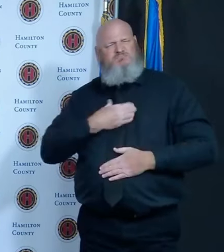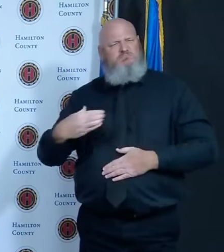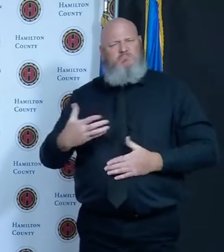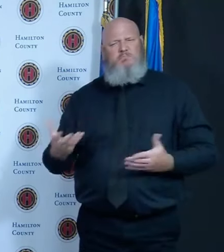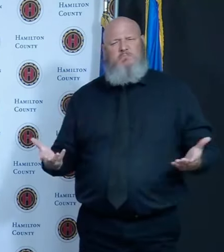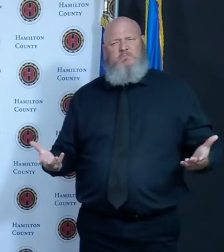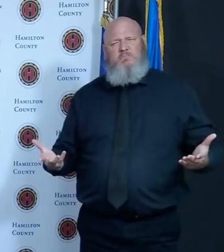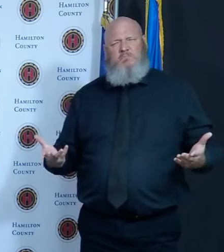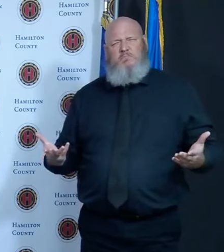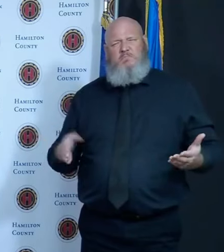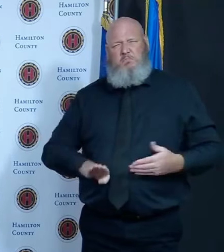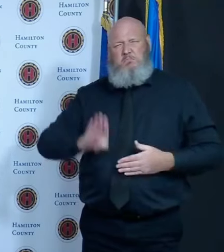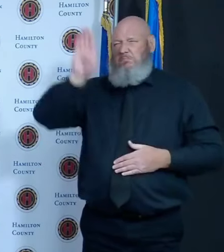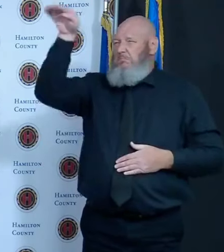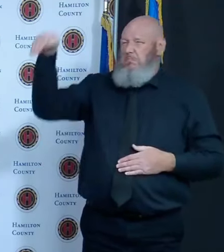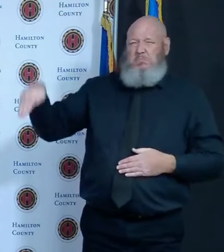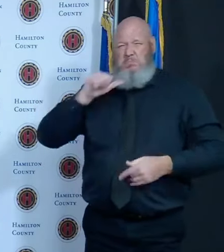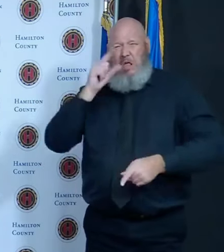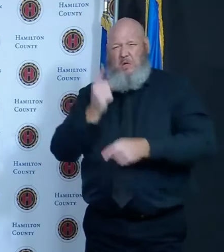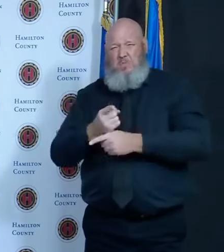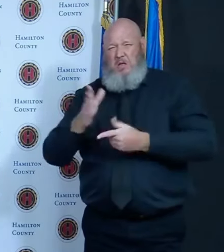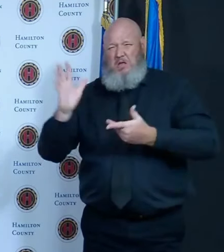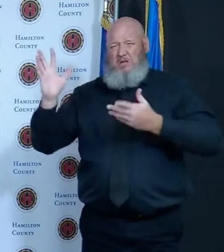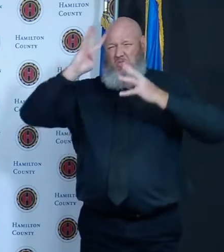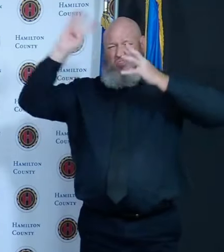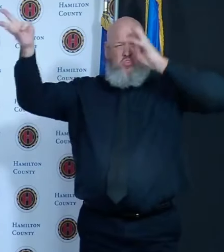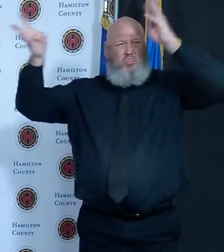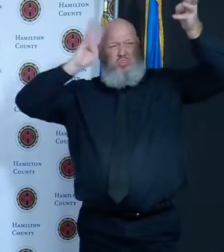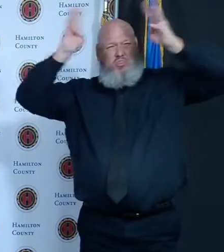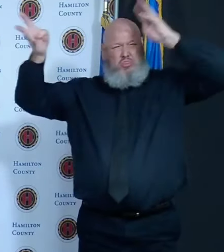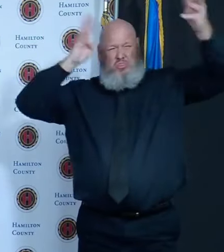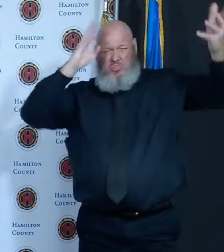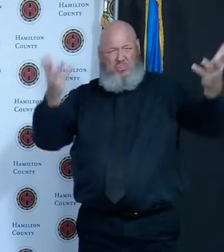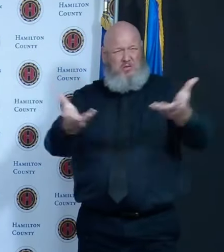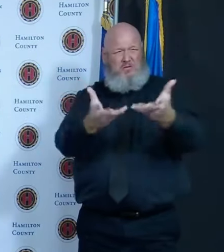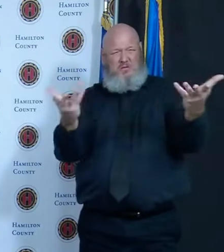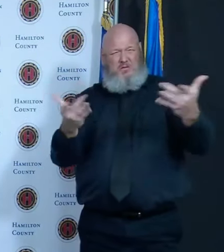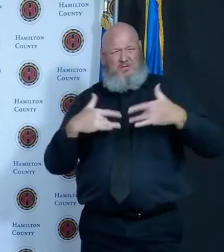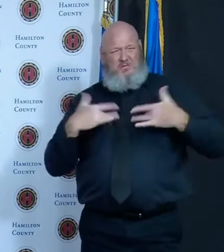you hearing comments like that from businesses and are you do you feel that